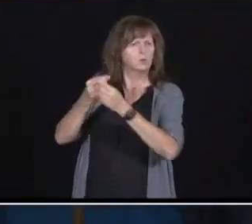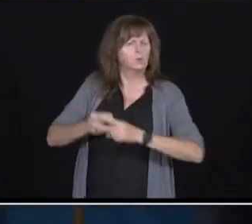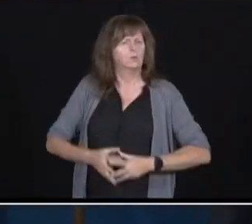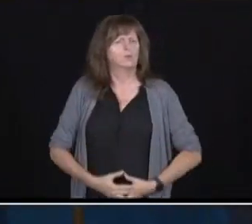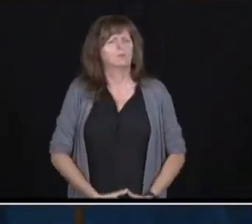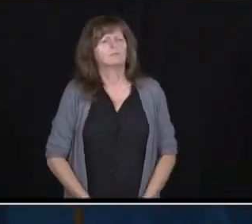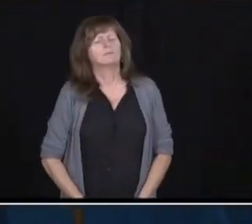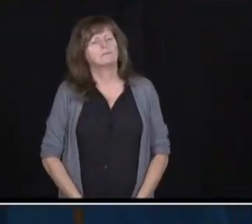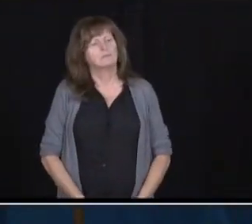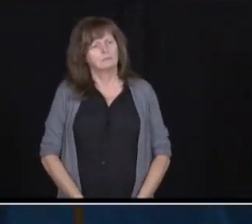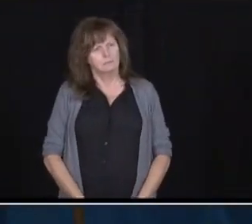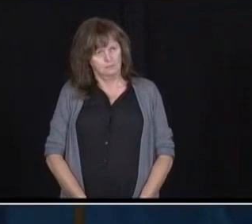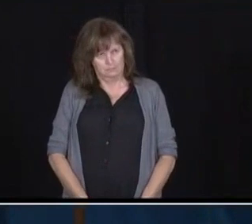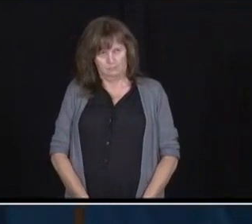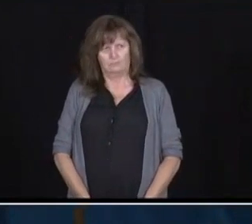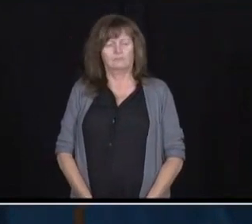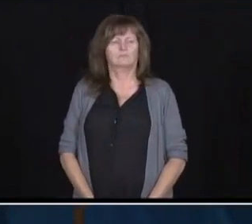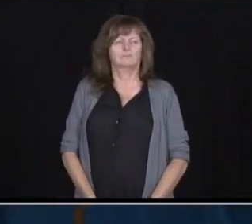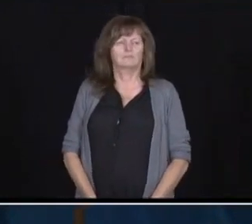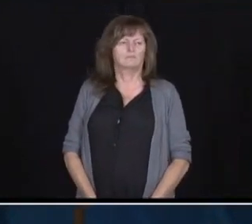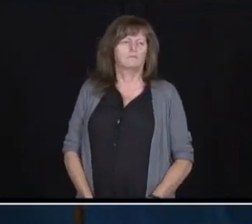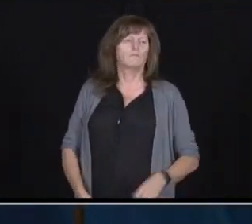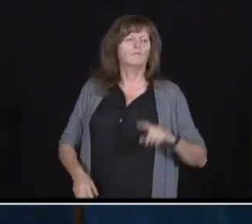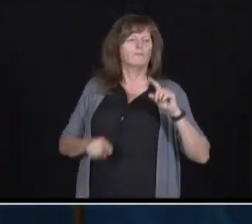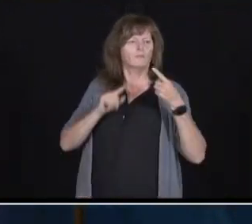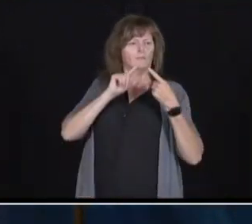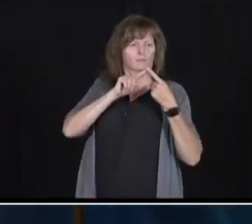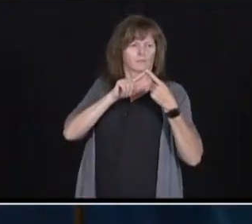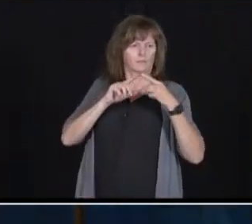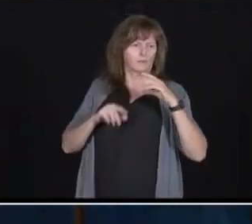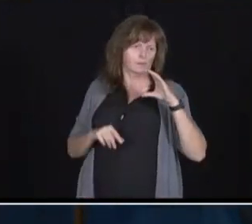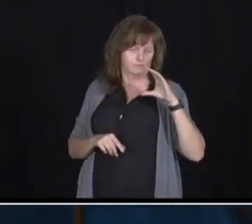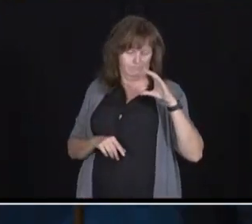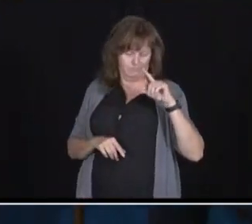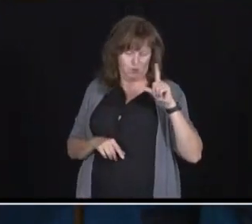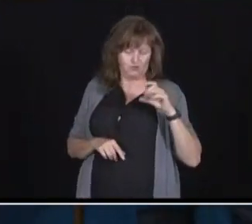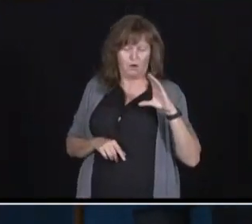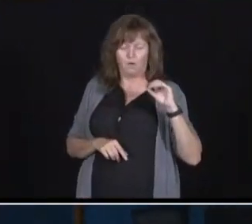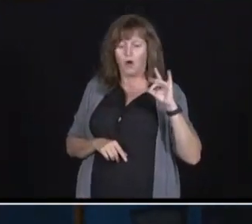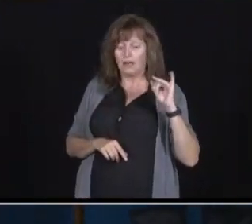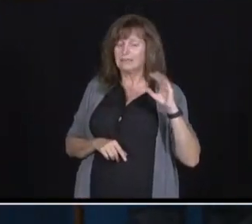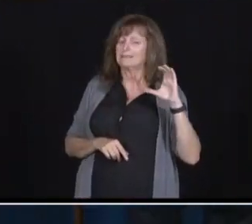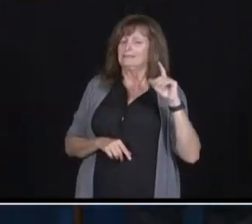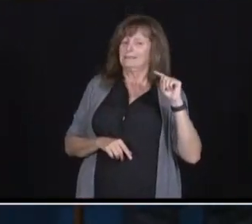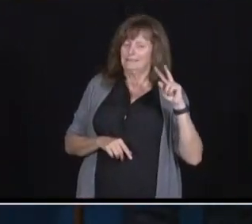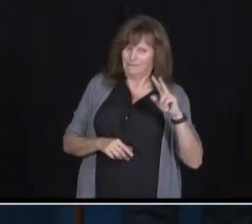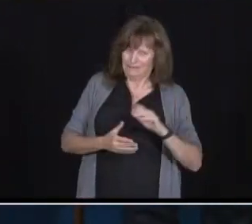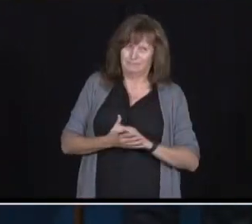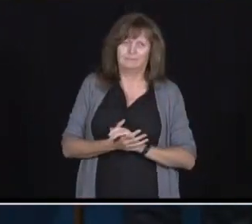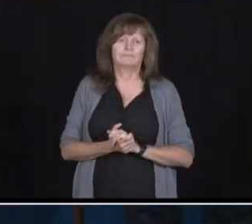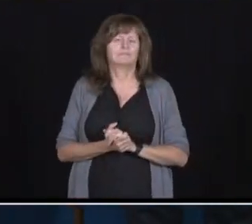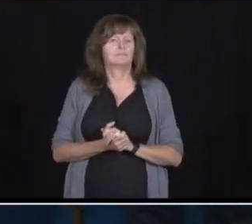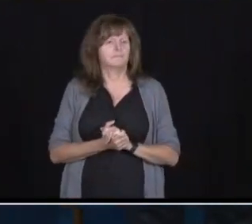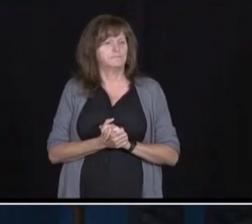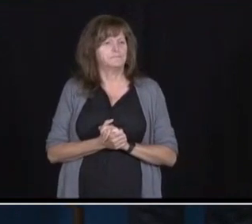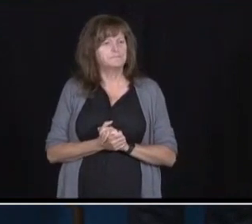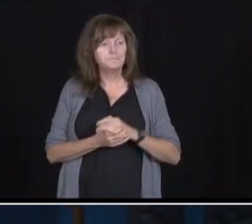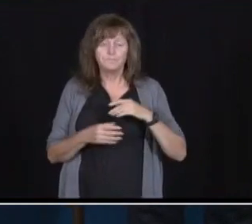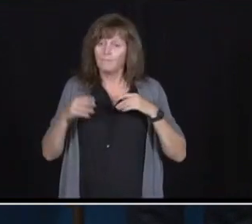with the proper method of clinical assessment and diagnosis to give us the best at the right time. Next question. Your next question comes from CTV.